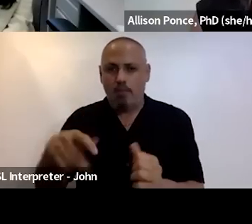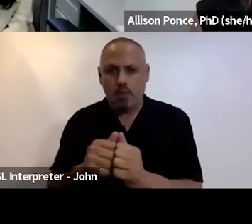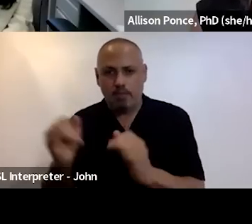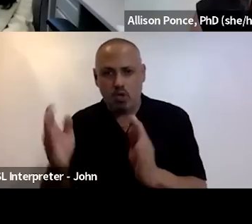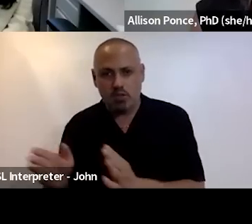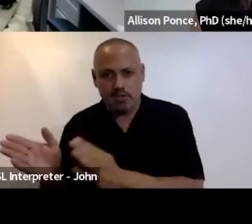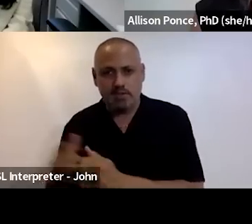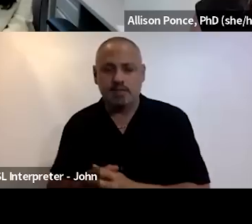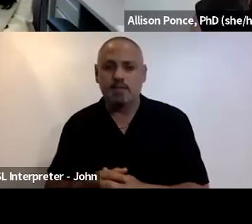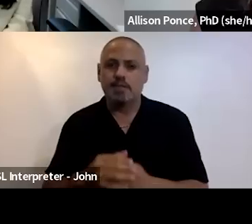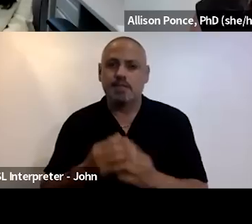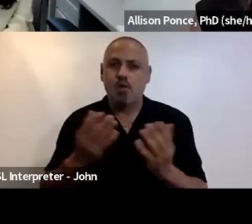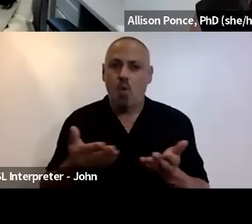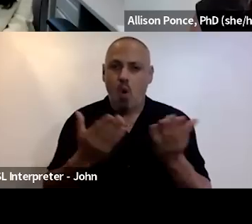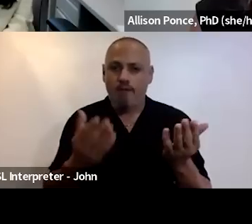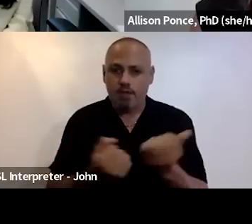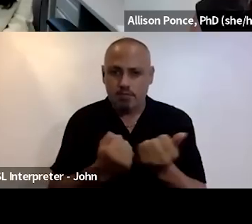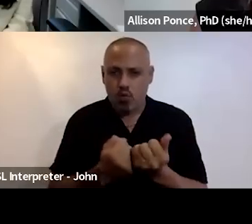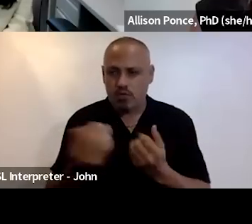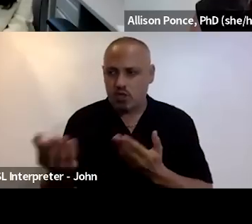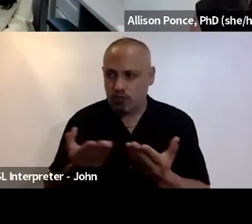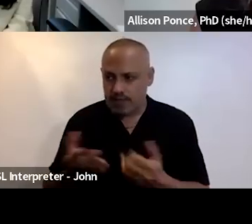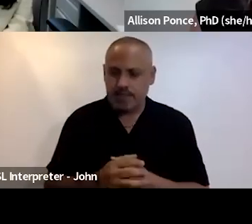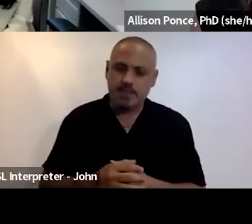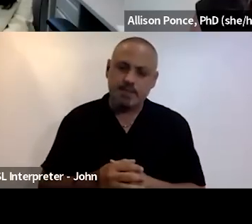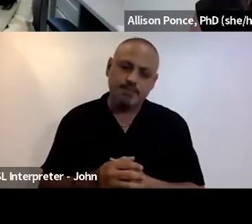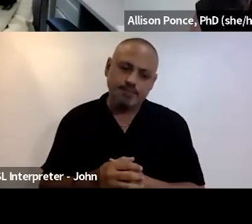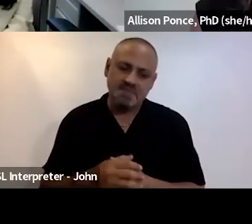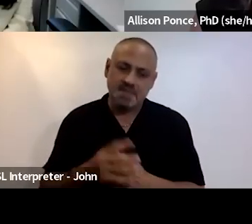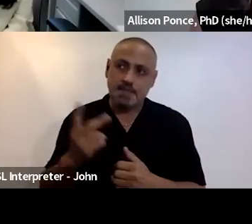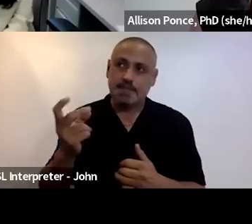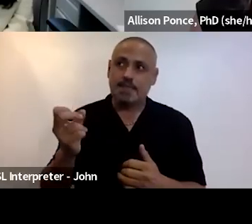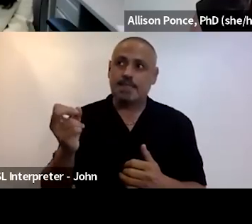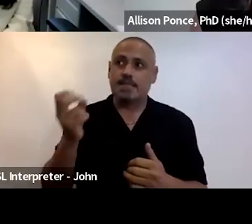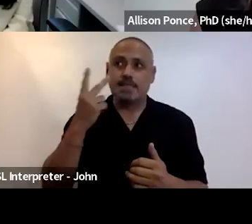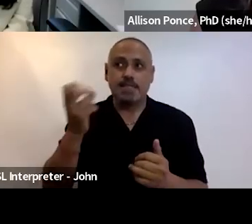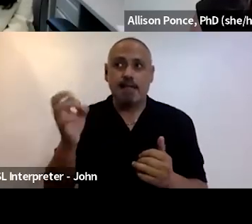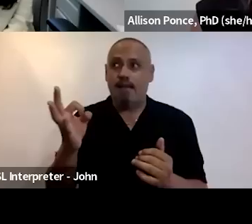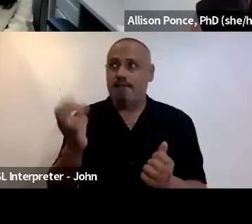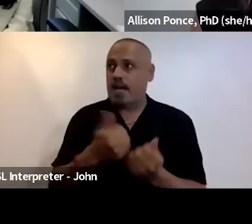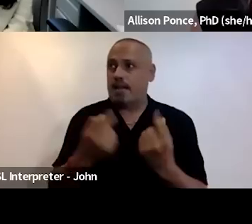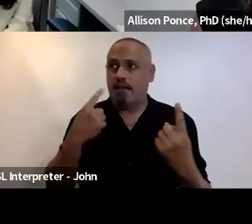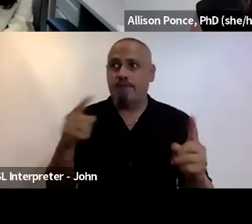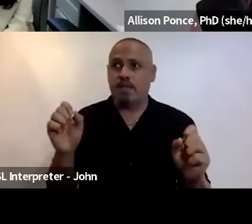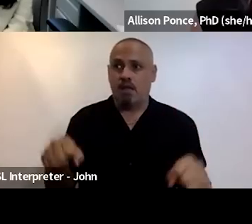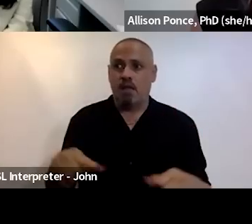to be able to sort of offer some supportive services, or see if we can do anything effective. Yeah.